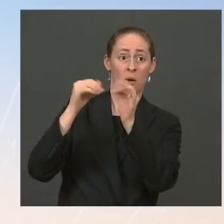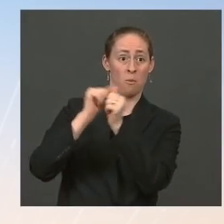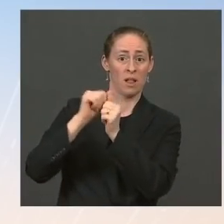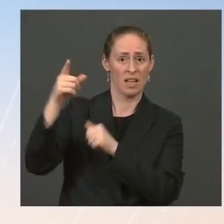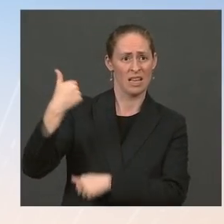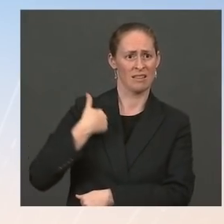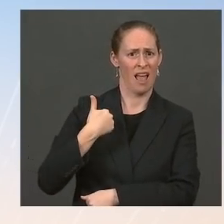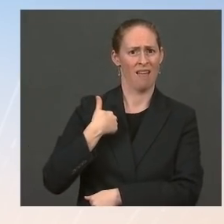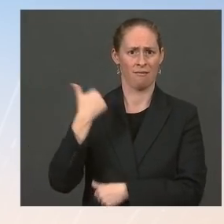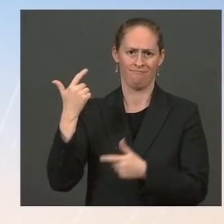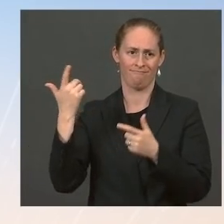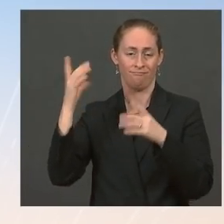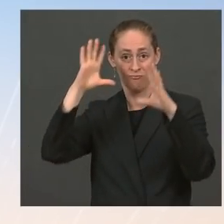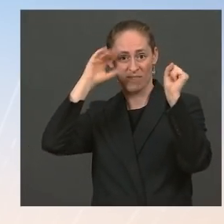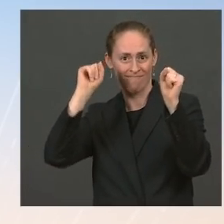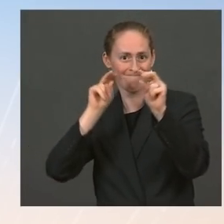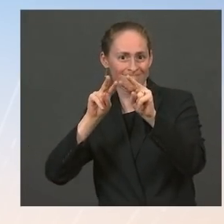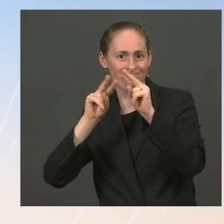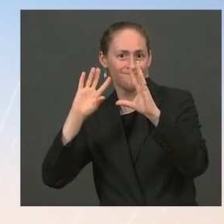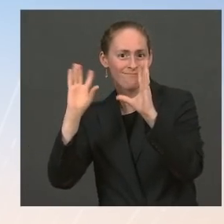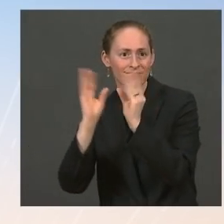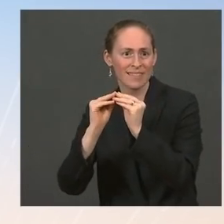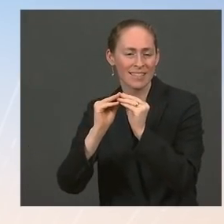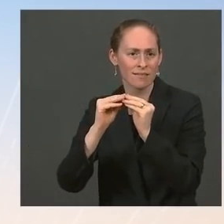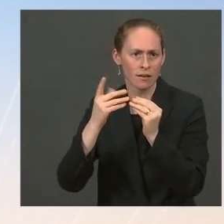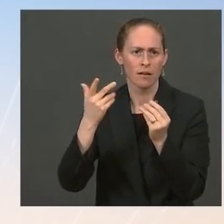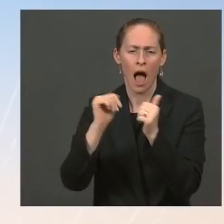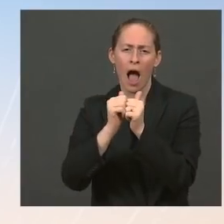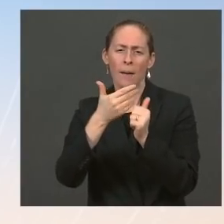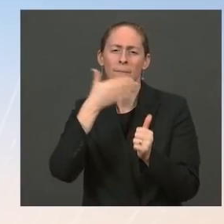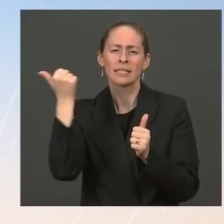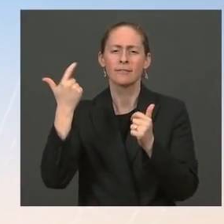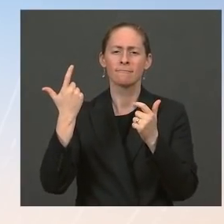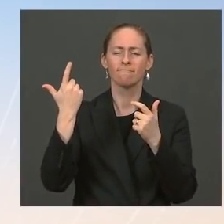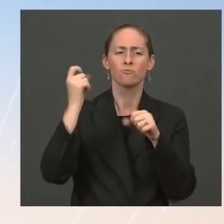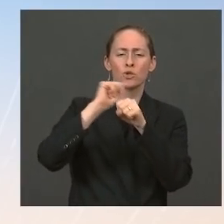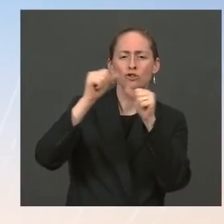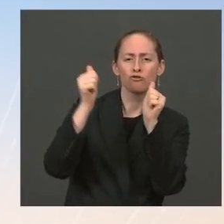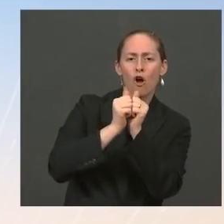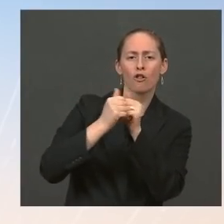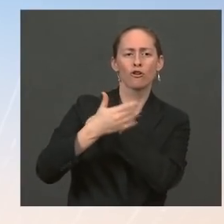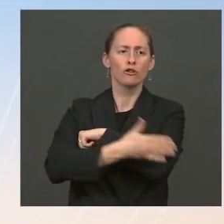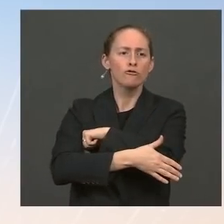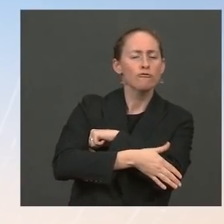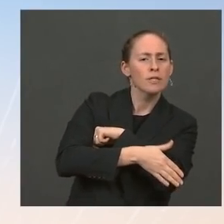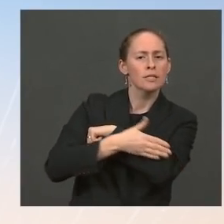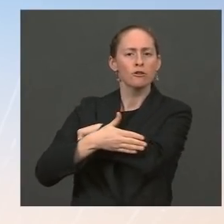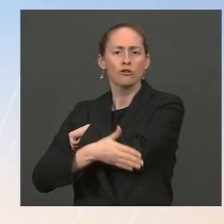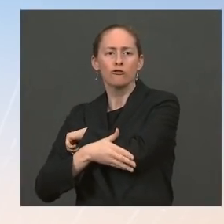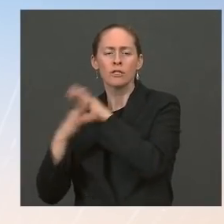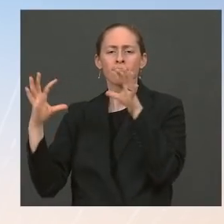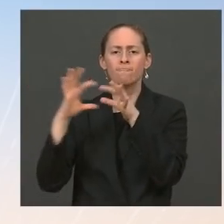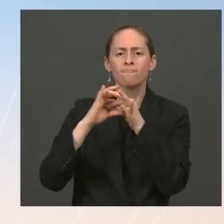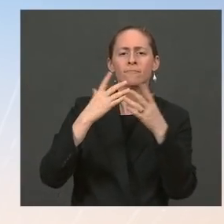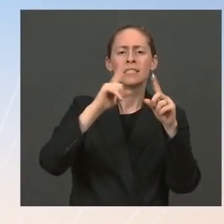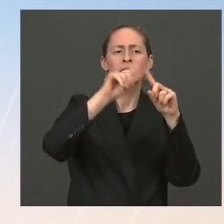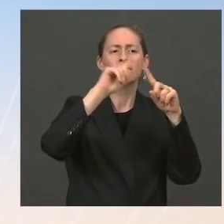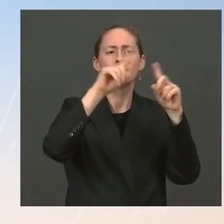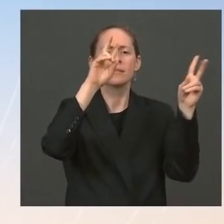And there's a lot of ways we can discuss working together on economic issues, strategic issues, addressing the global pandemic. And I'm sure they will cover a range of topics